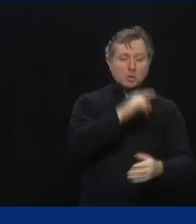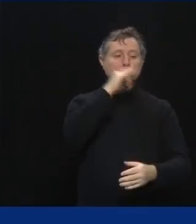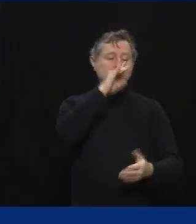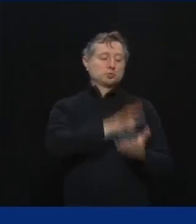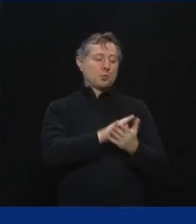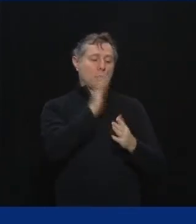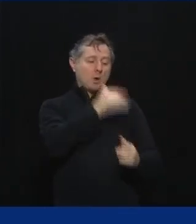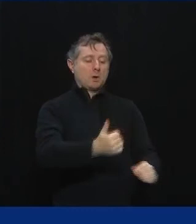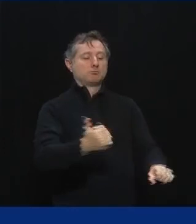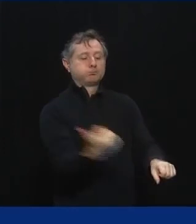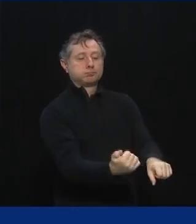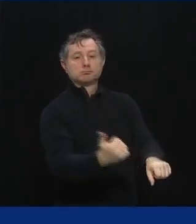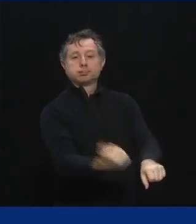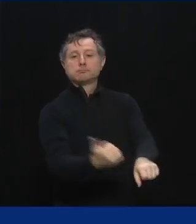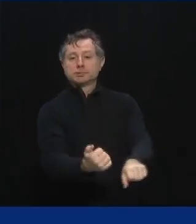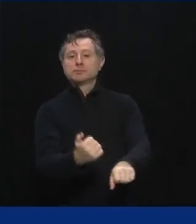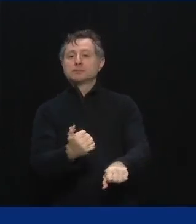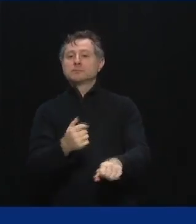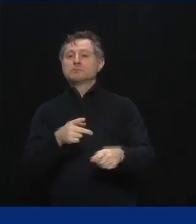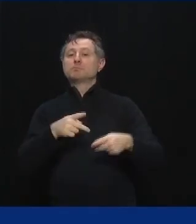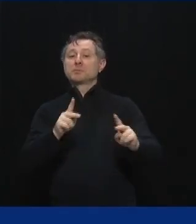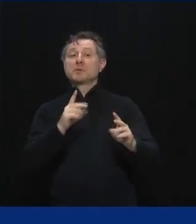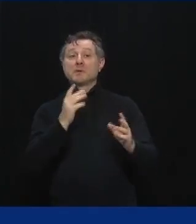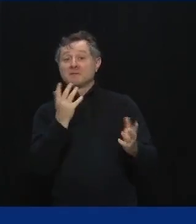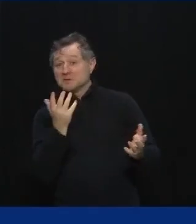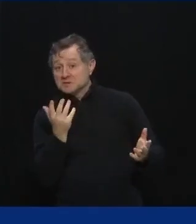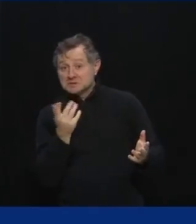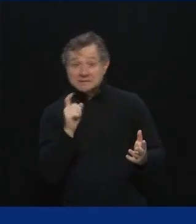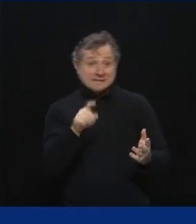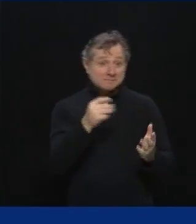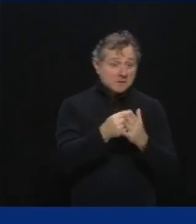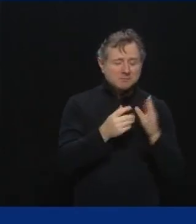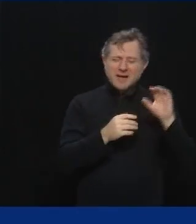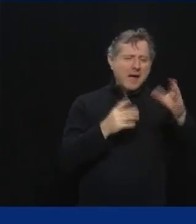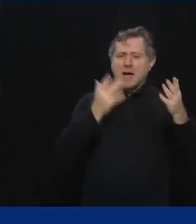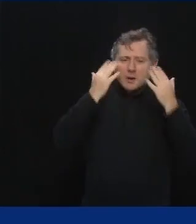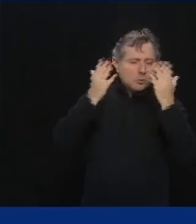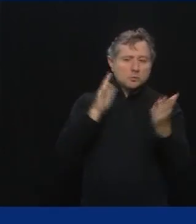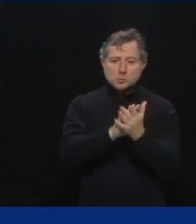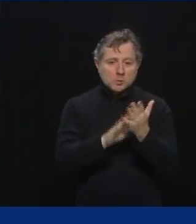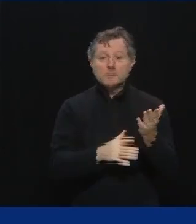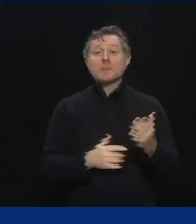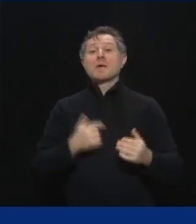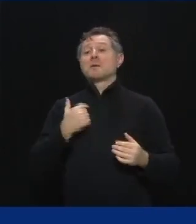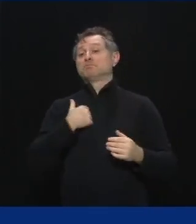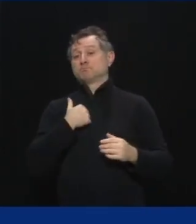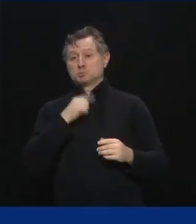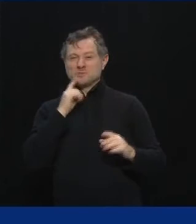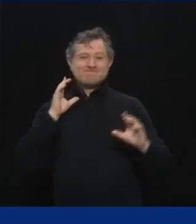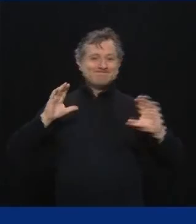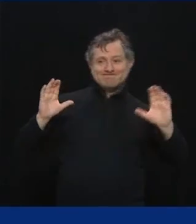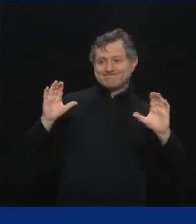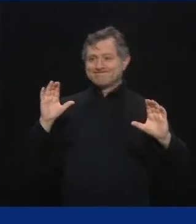MORE AVAILABLE IN SCHOOLS. I THINK THAT'S THE NEXT BEST PLACE. WE'RE GOING TO MAKE SURE SCHOOLS HAVE THE RESOURCES THEY NEED.